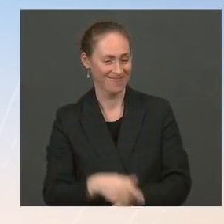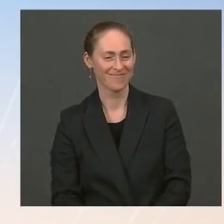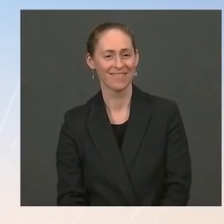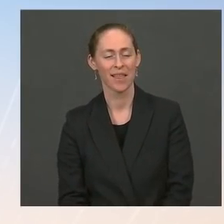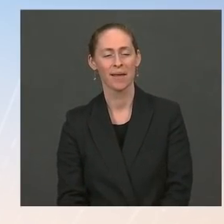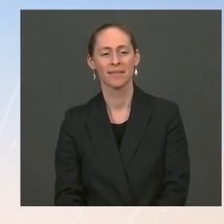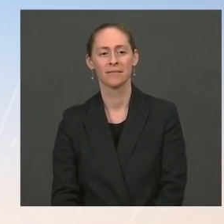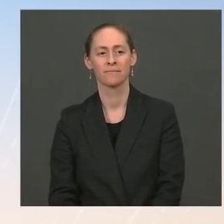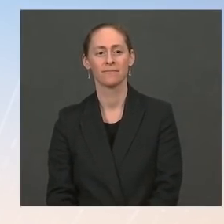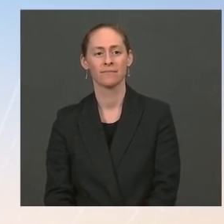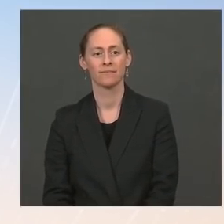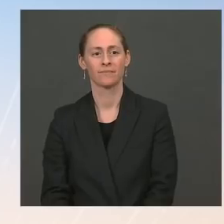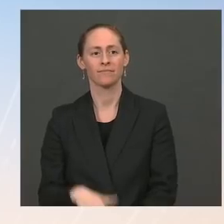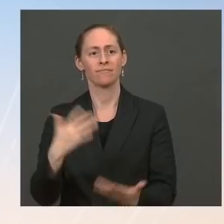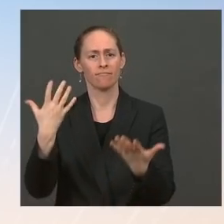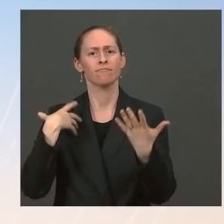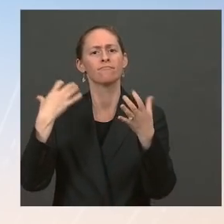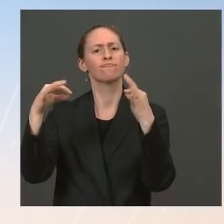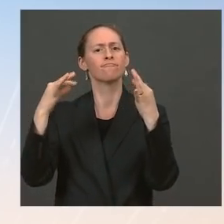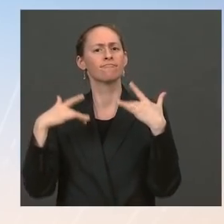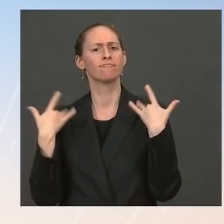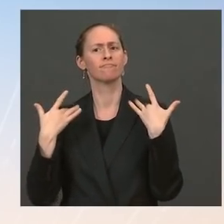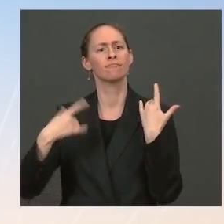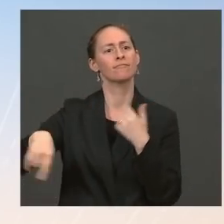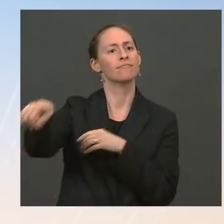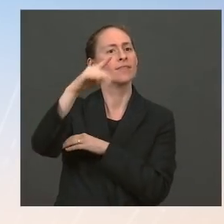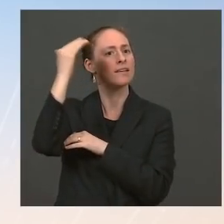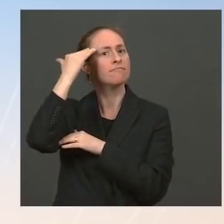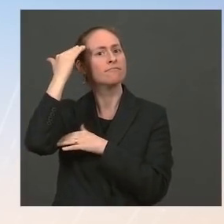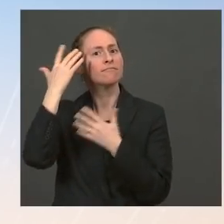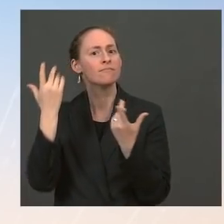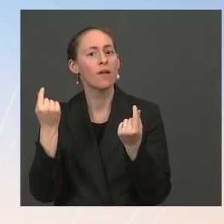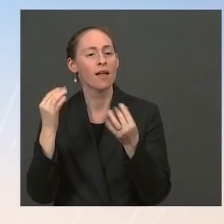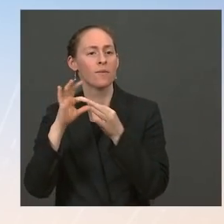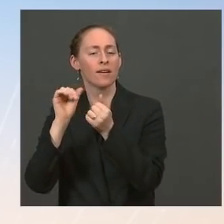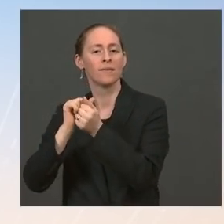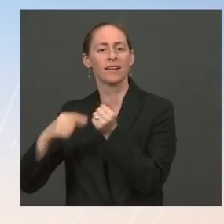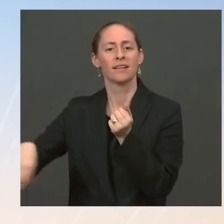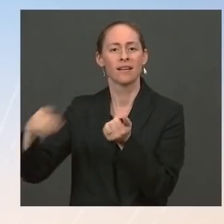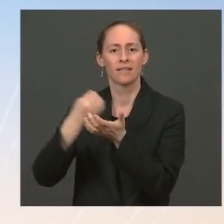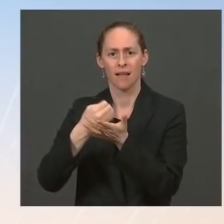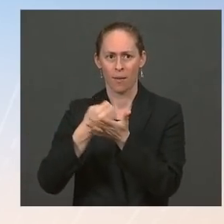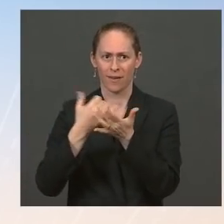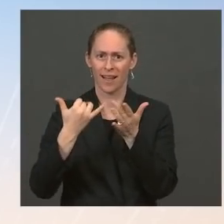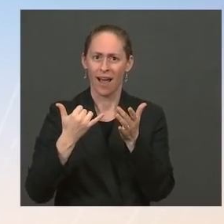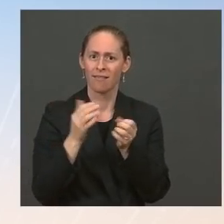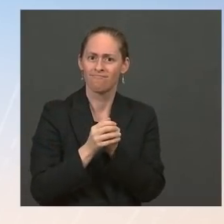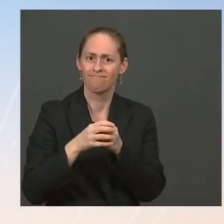on where we are on our work on economic recovery, where we're seeing progress -- and wanted to, of course,